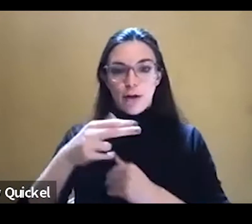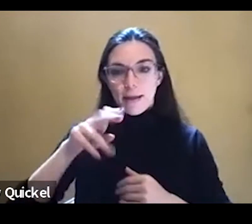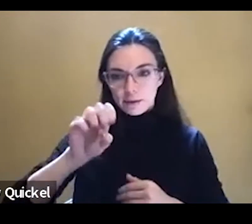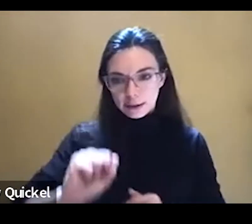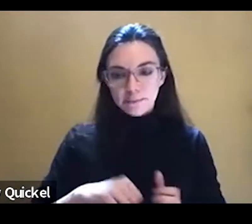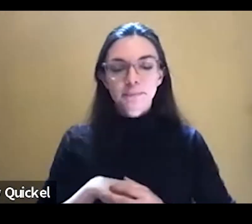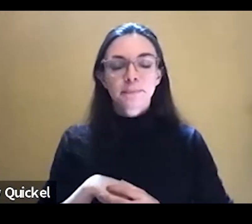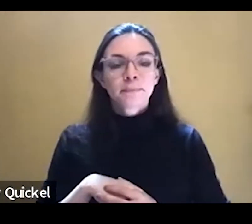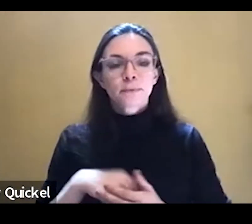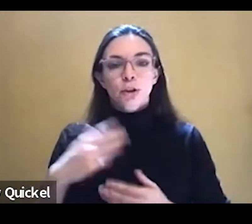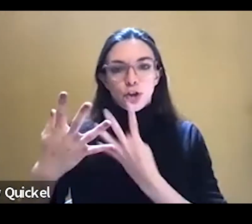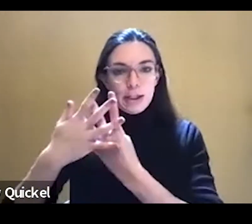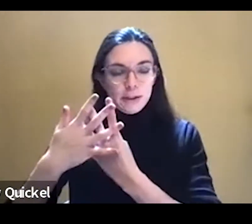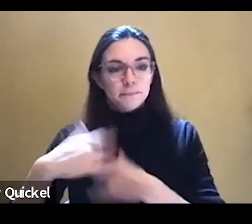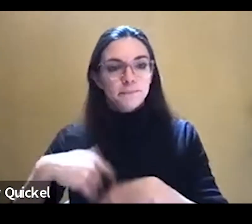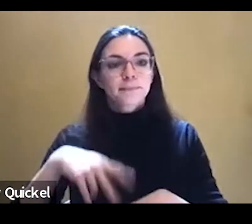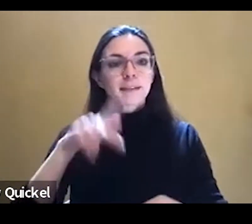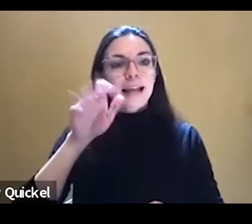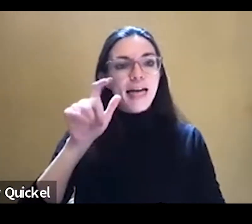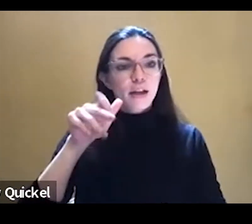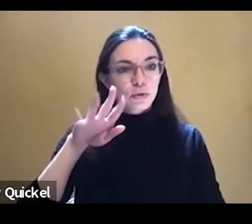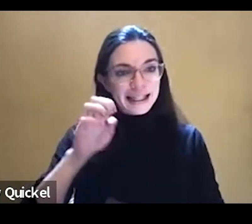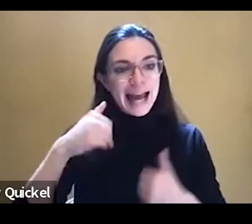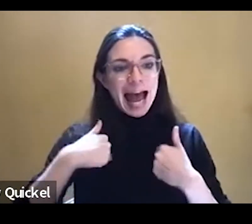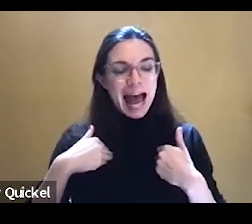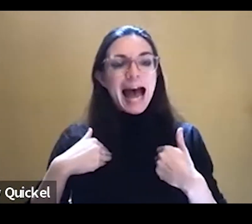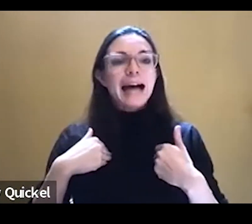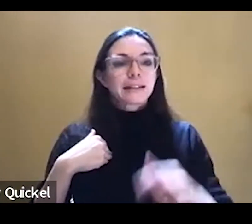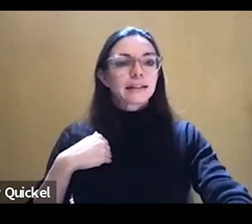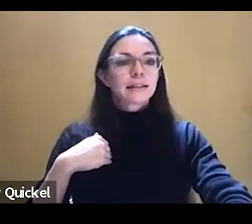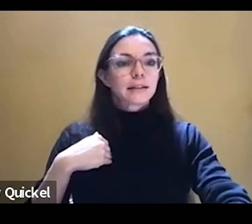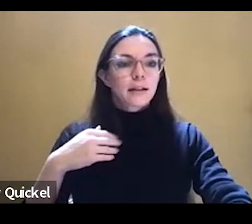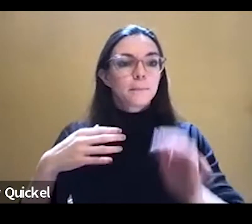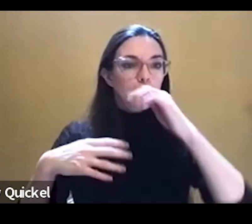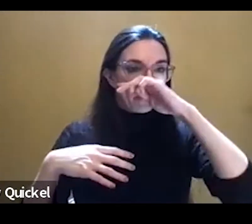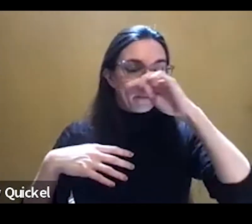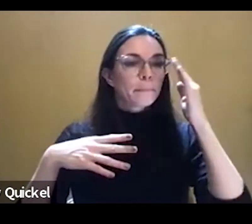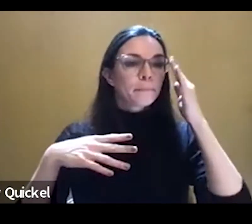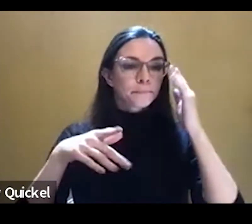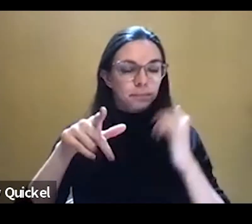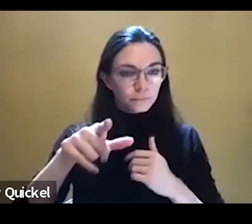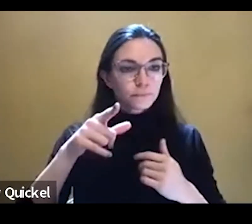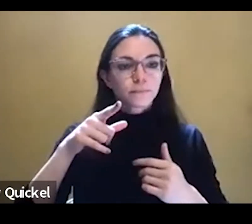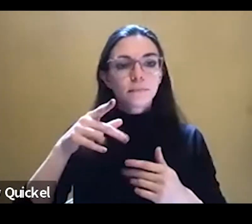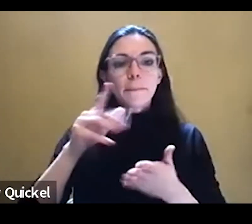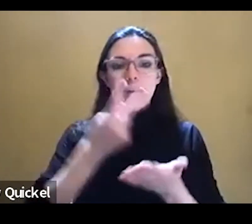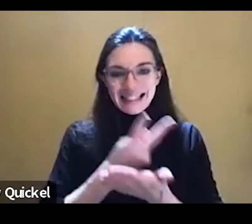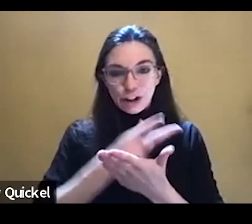Katherine Celardo has a master's in social work, has worked on a mental health response team, and has